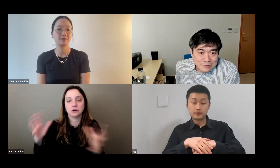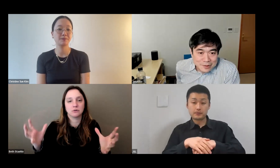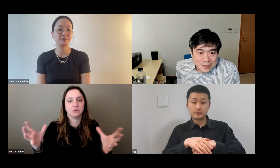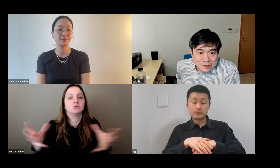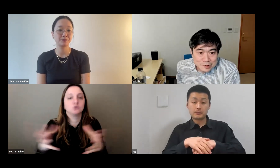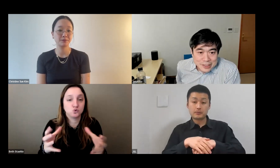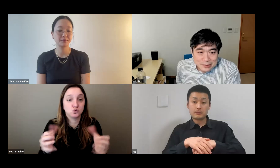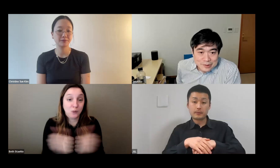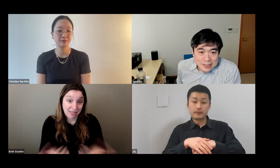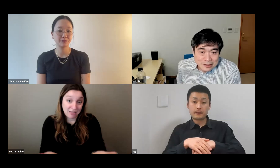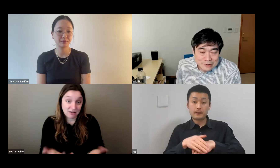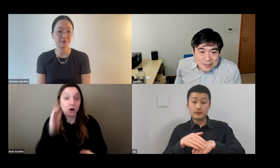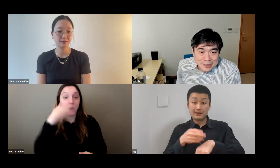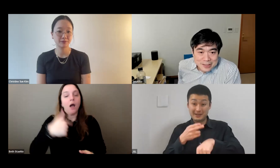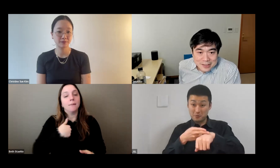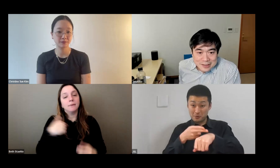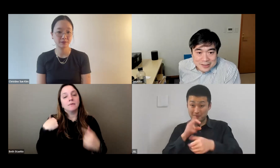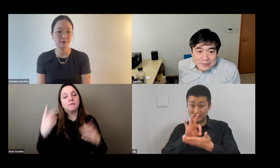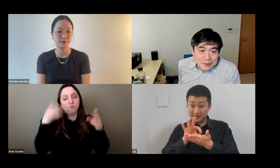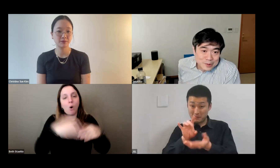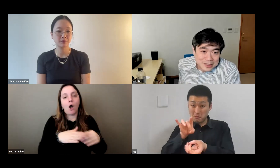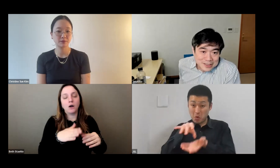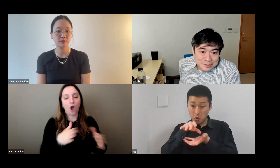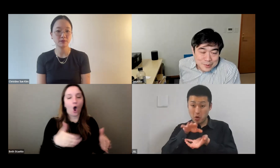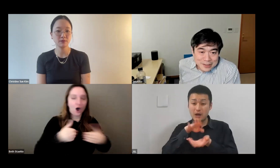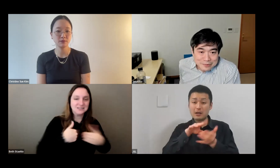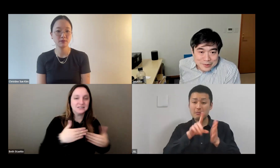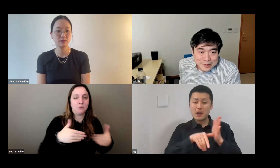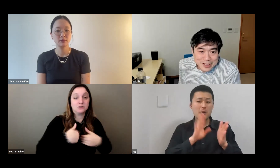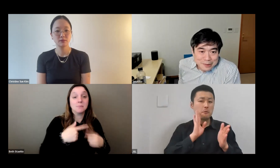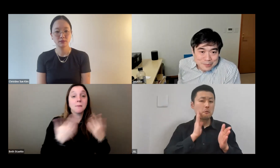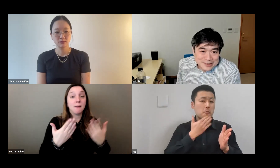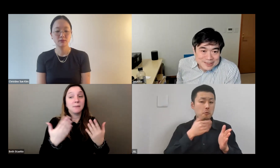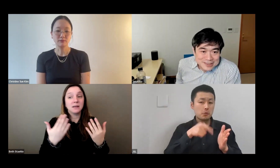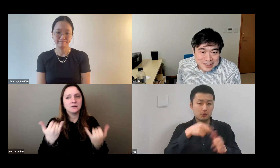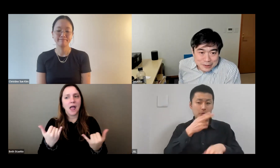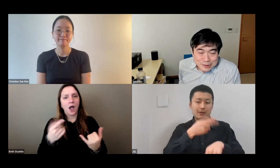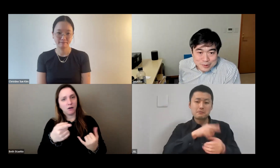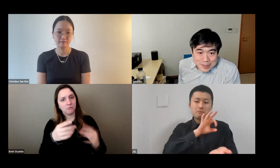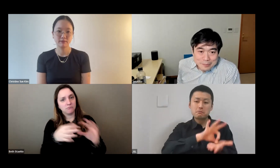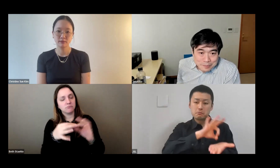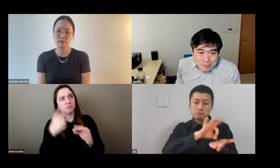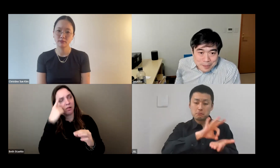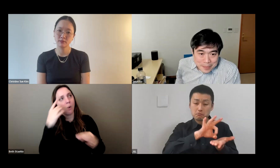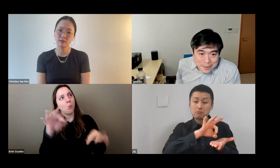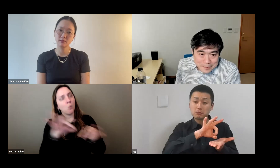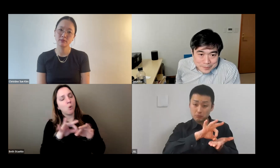for us to try to include the deaf community as well. If you can help us connect to them.